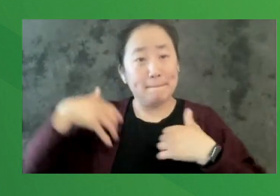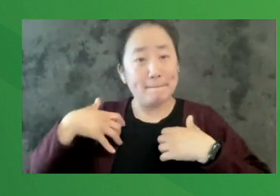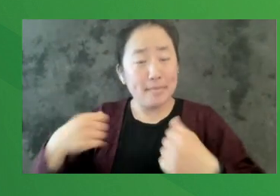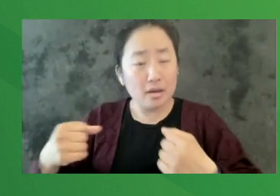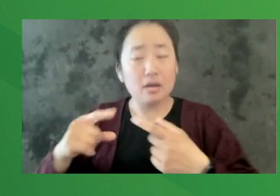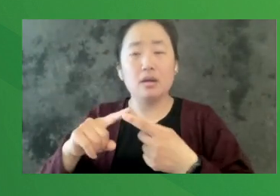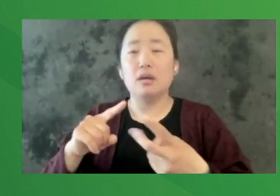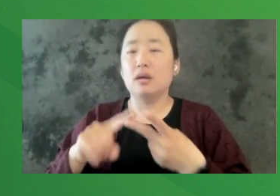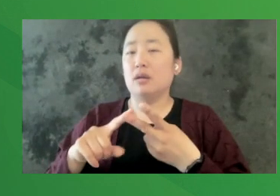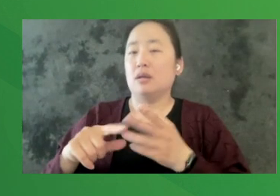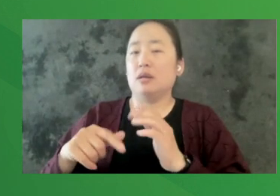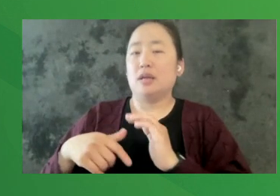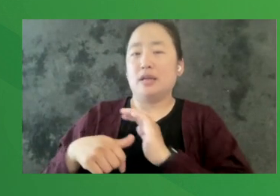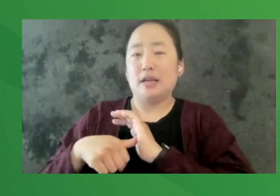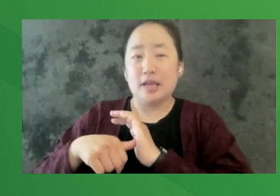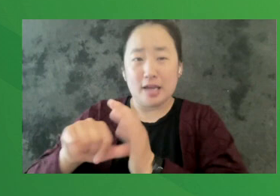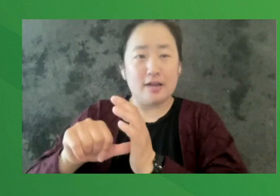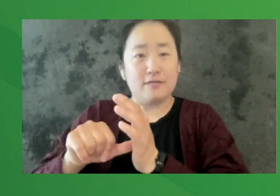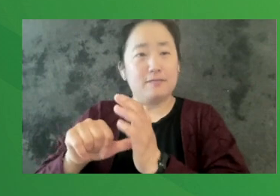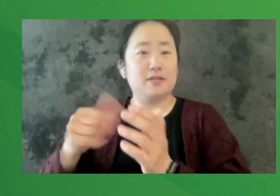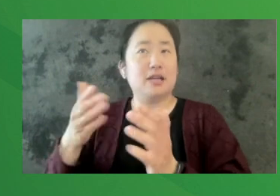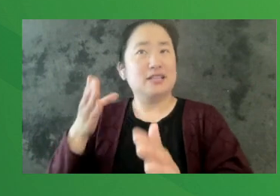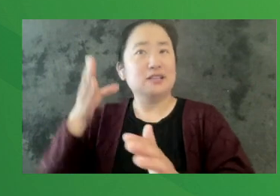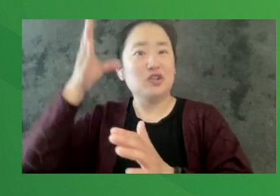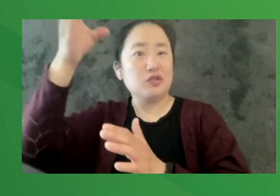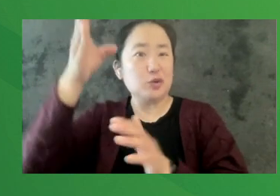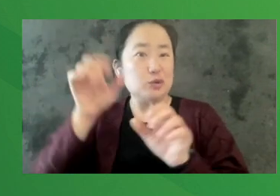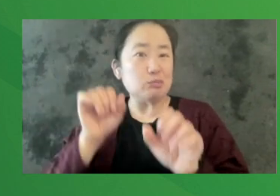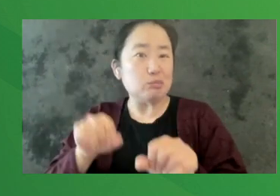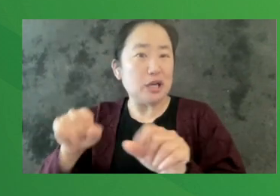of the positive future scenarios. So, the rest of our speakers are gonna be taking